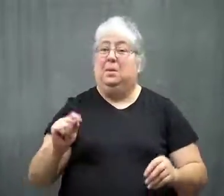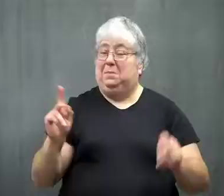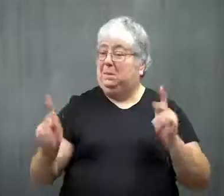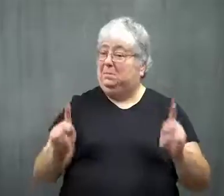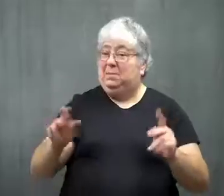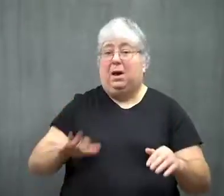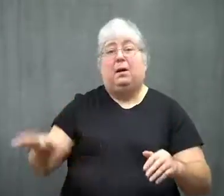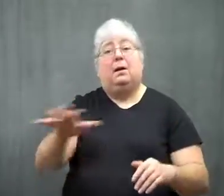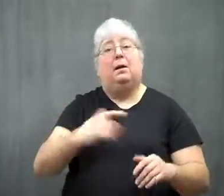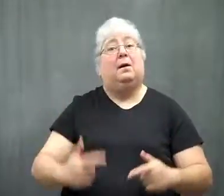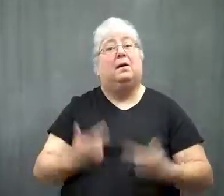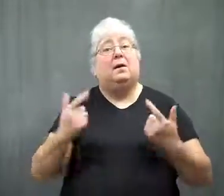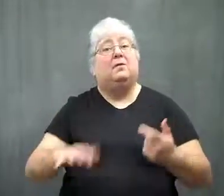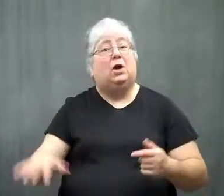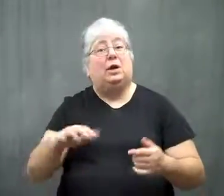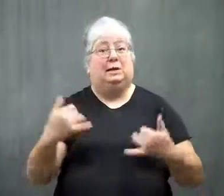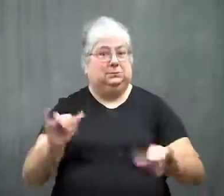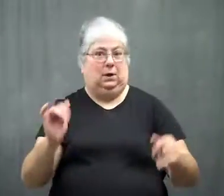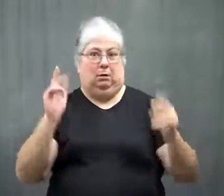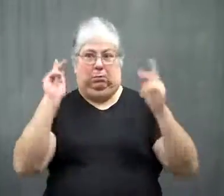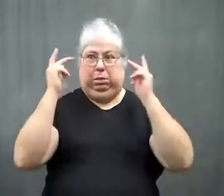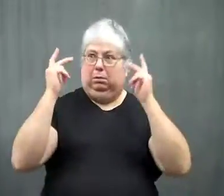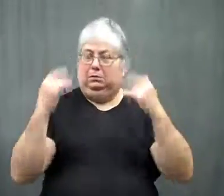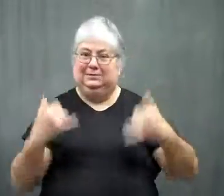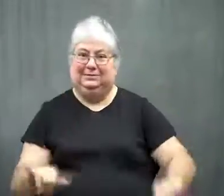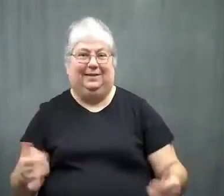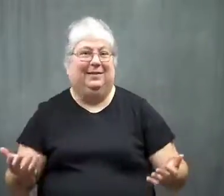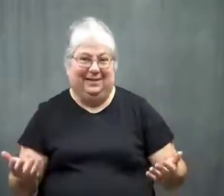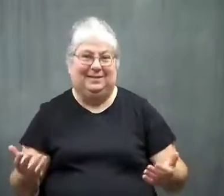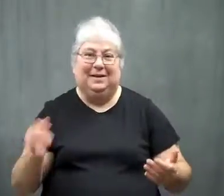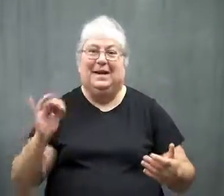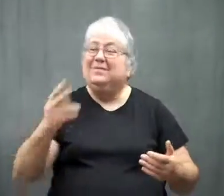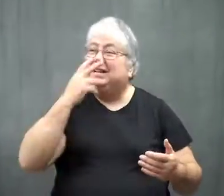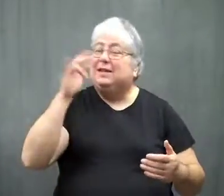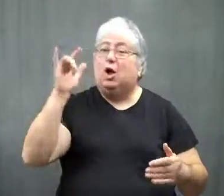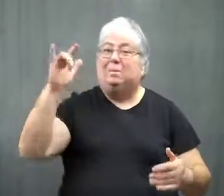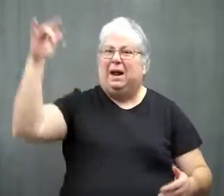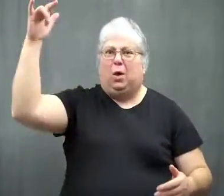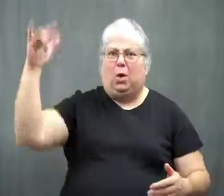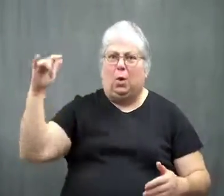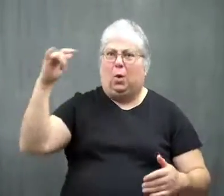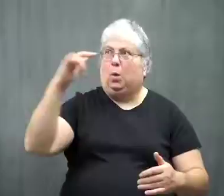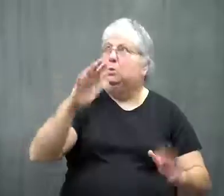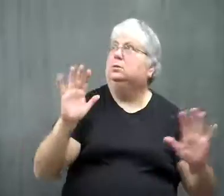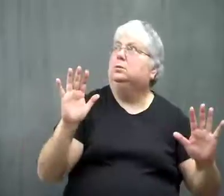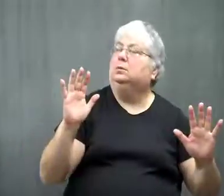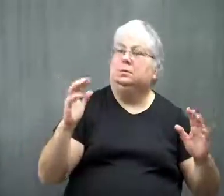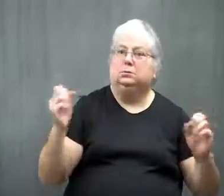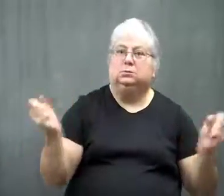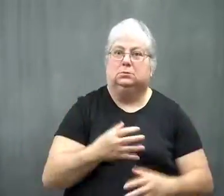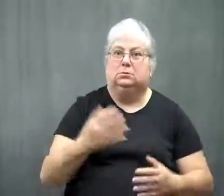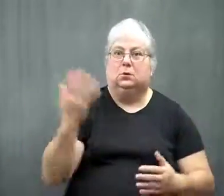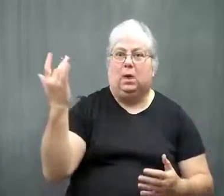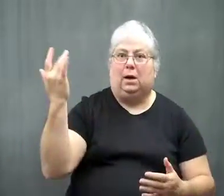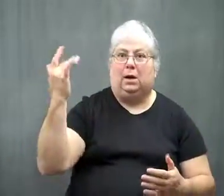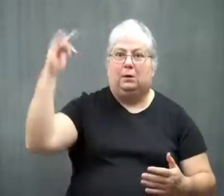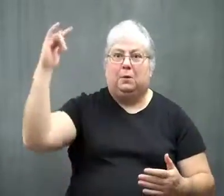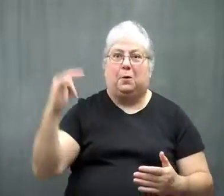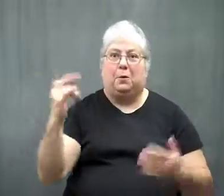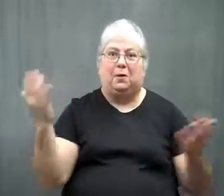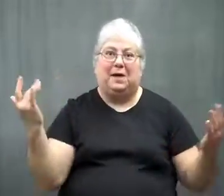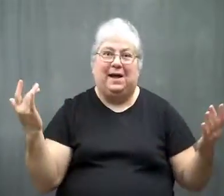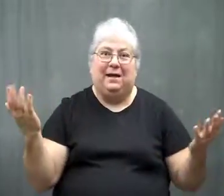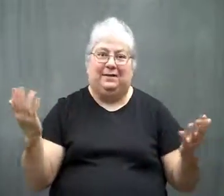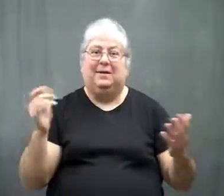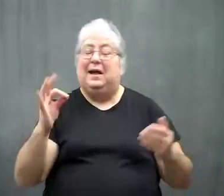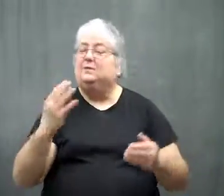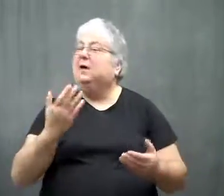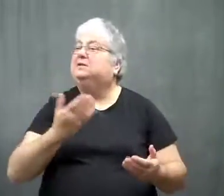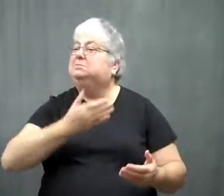People who live in the area are still jumpy.